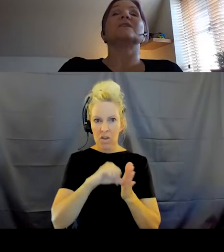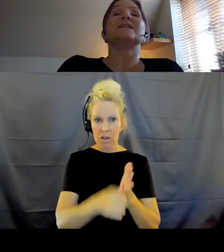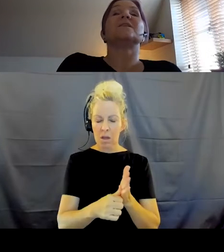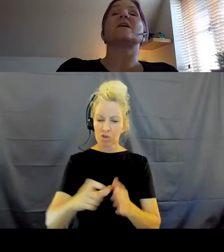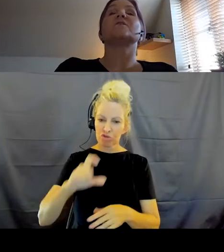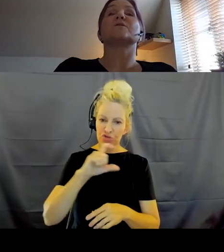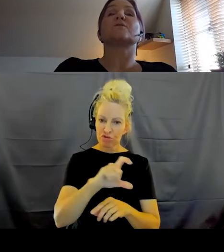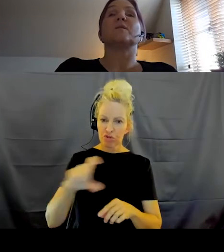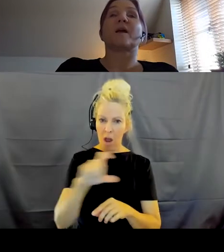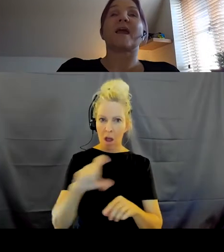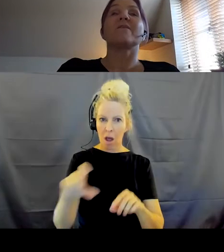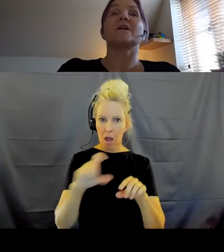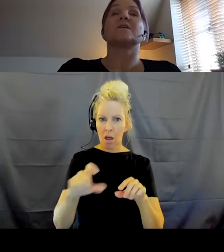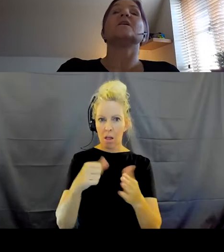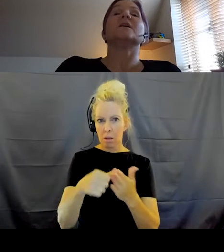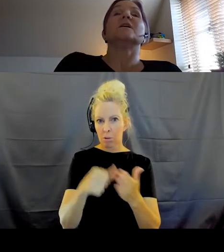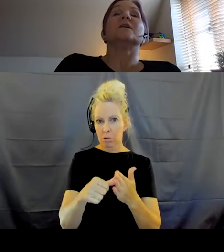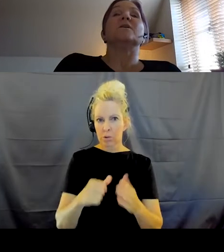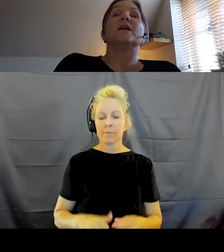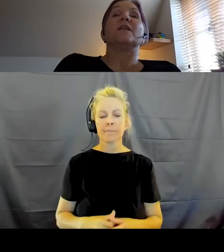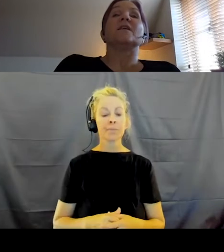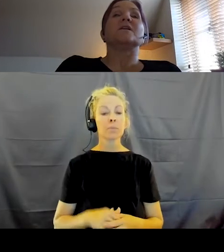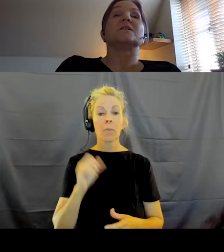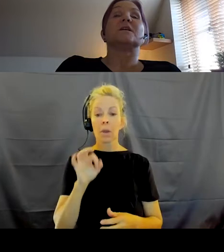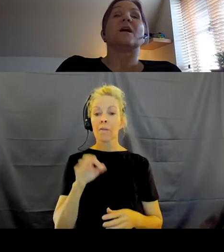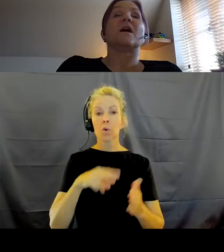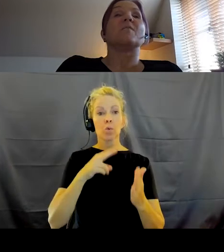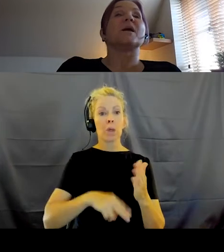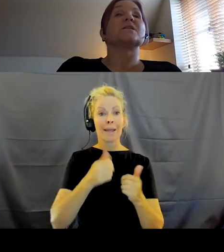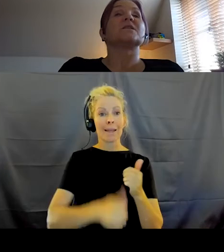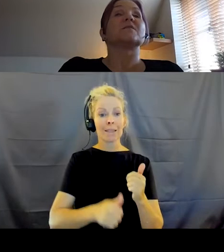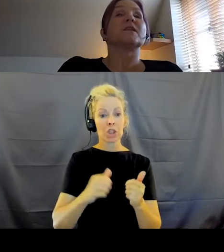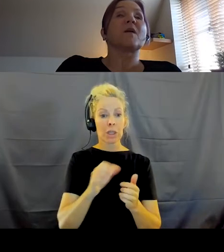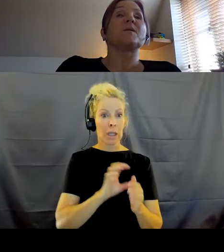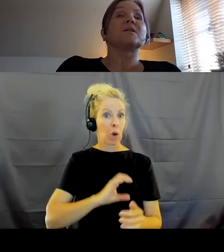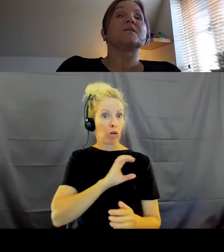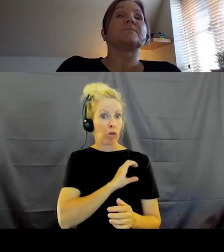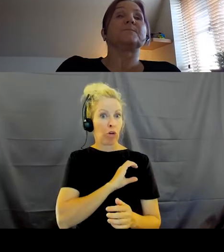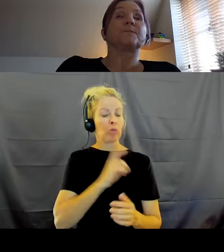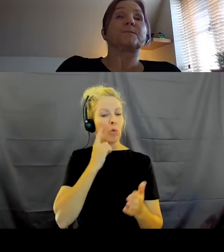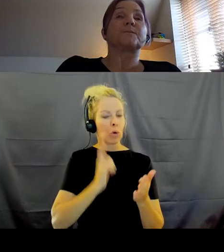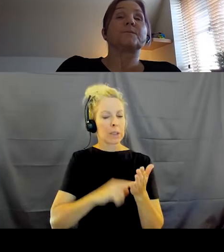reading the text on screen by character you would hear things in higher pitch with the Capitals.